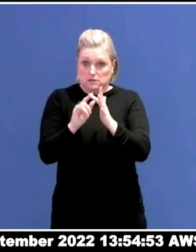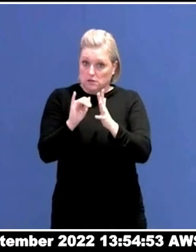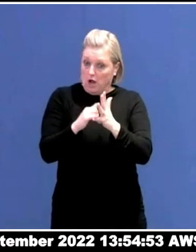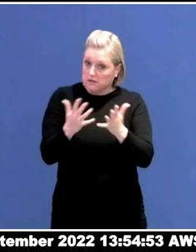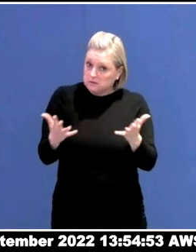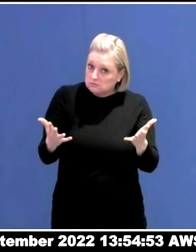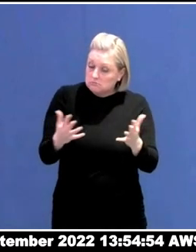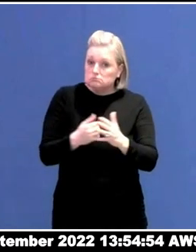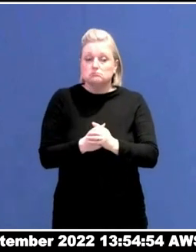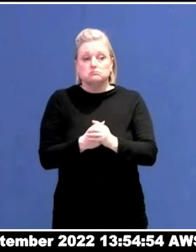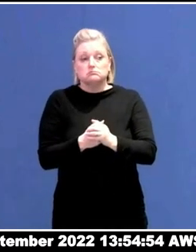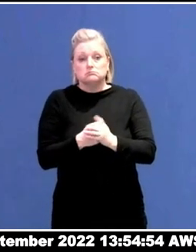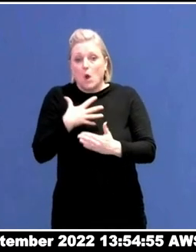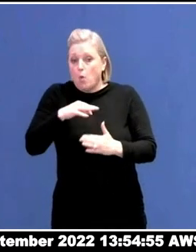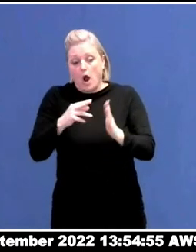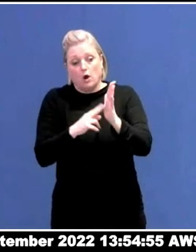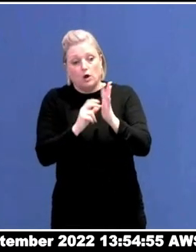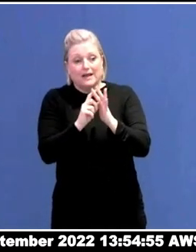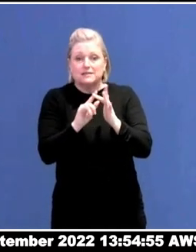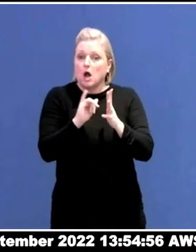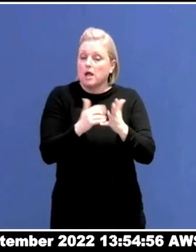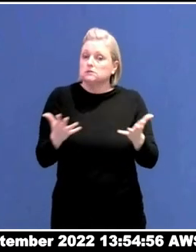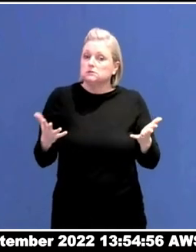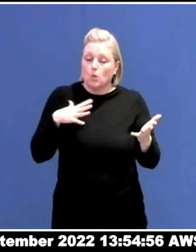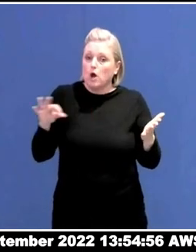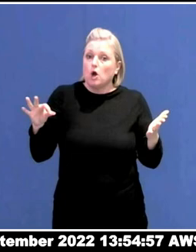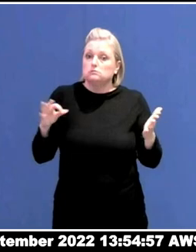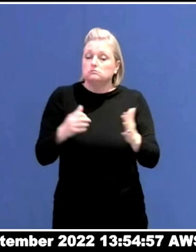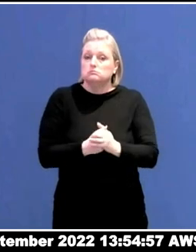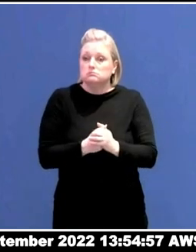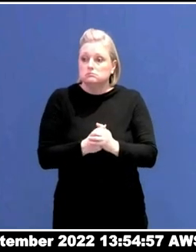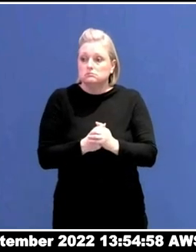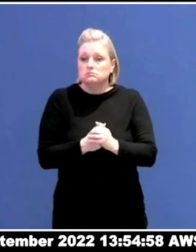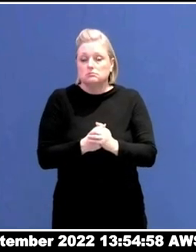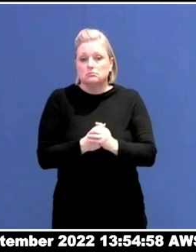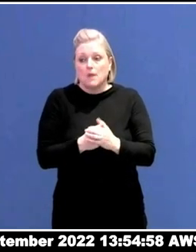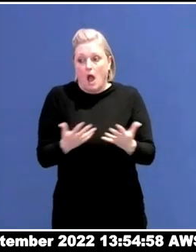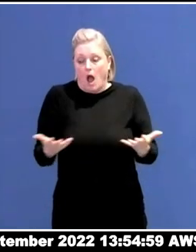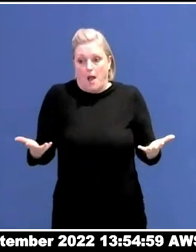Why can't we use the NDIS, almost every - not every, many of the people that we have